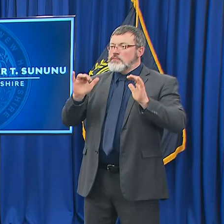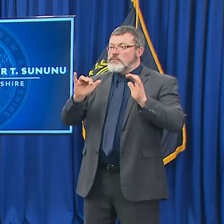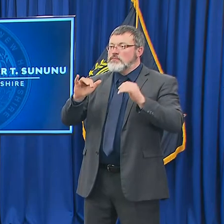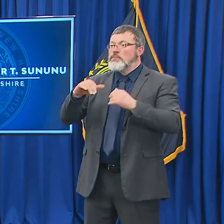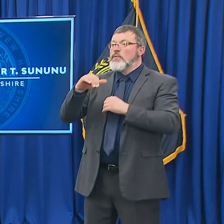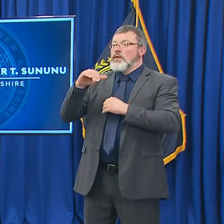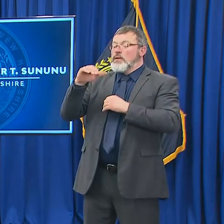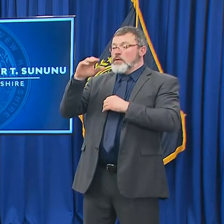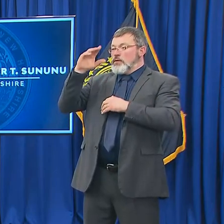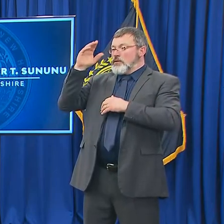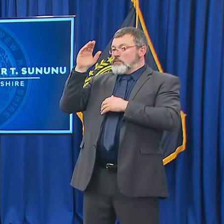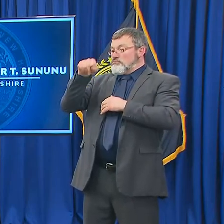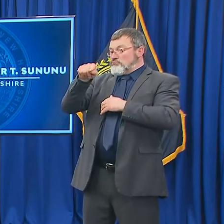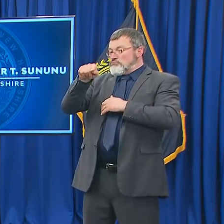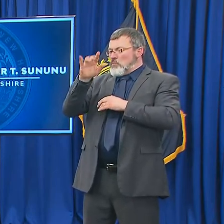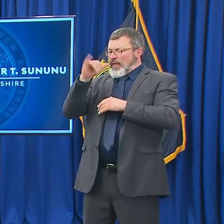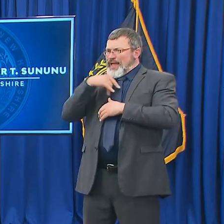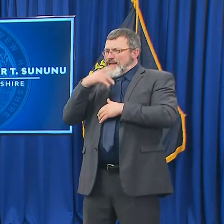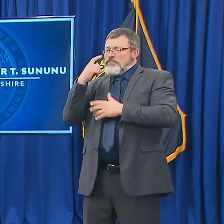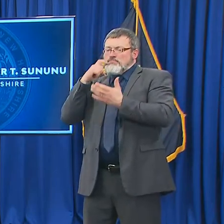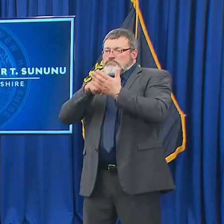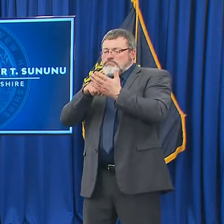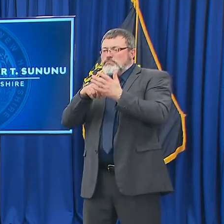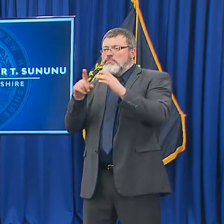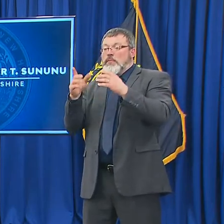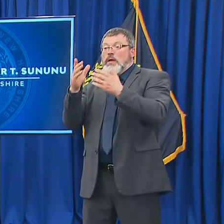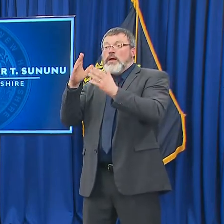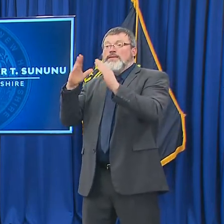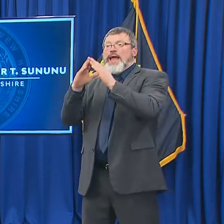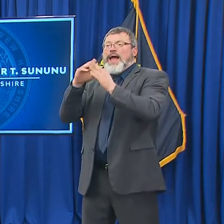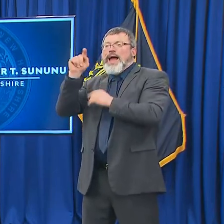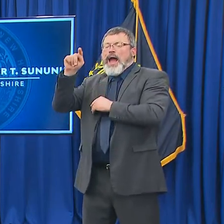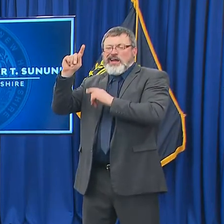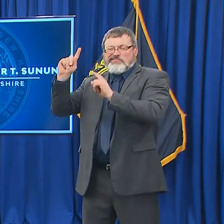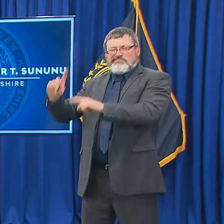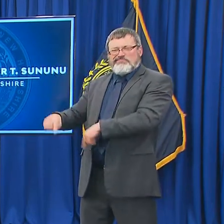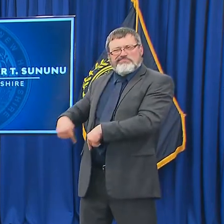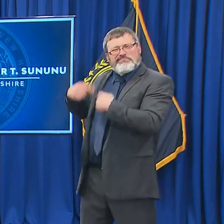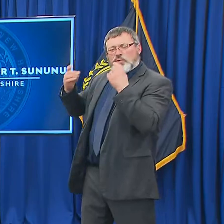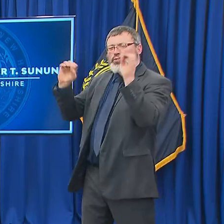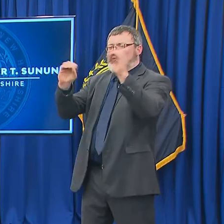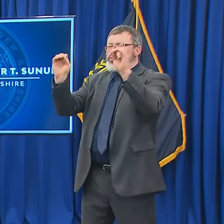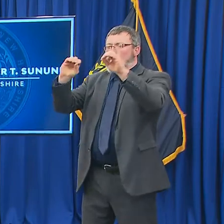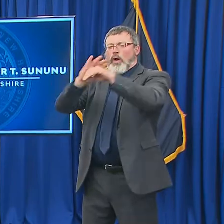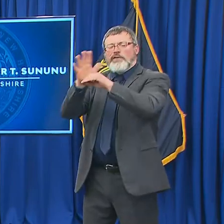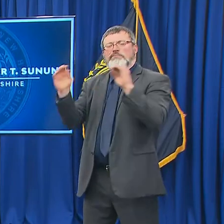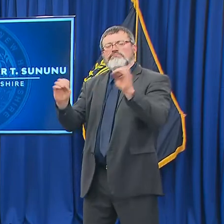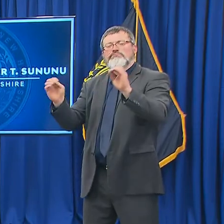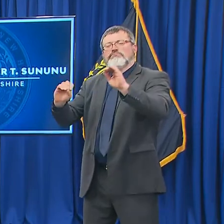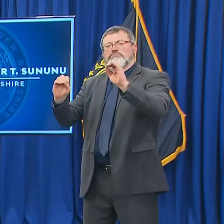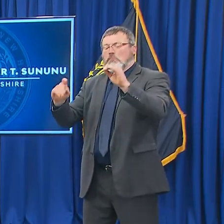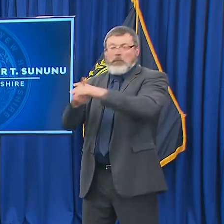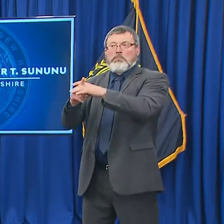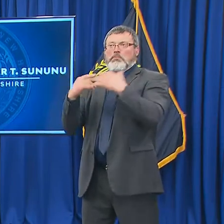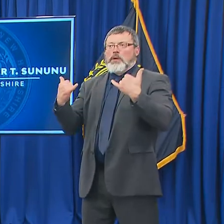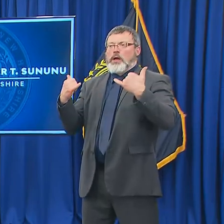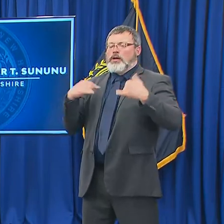But I I was talking to the group directly myself two days ago. We went over a lot of it, it looks really good. I can't wait to get it out but. But it should be soon.